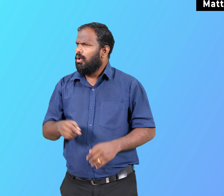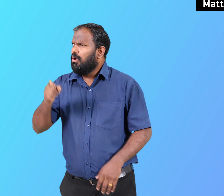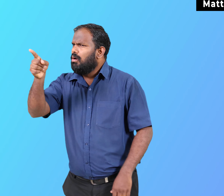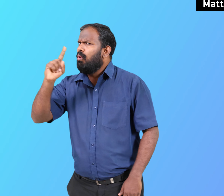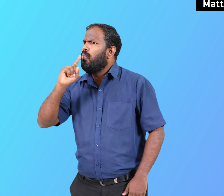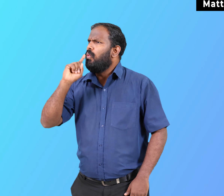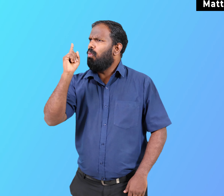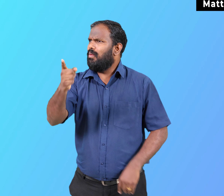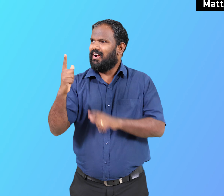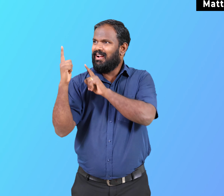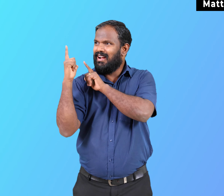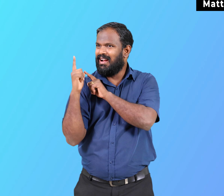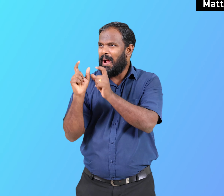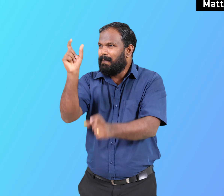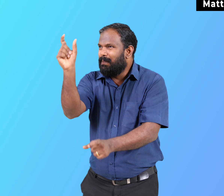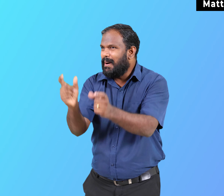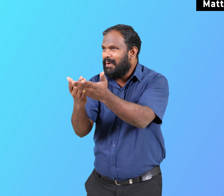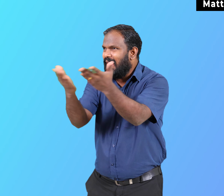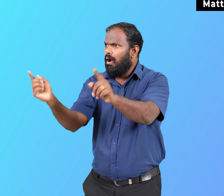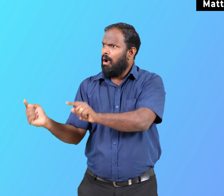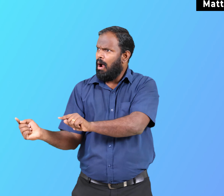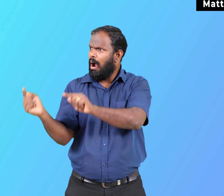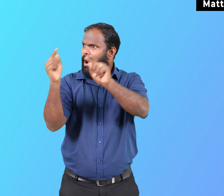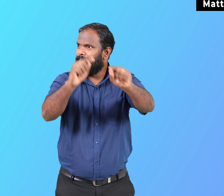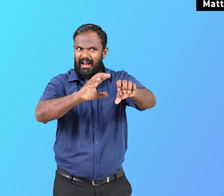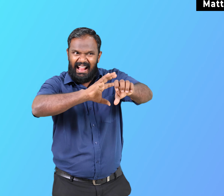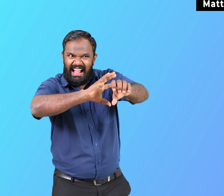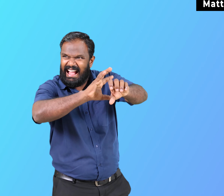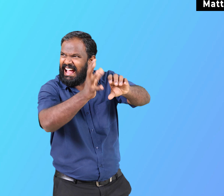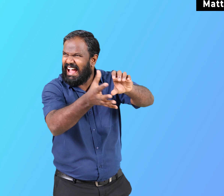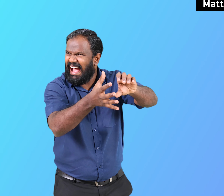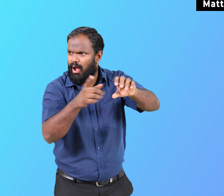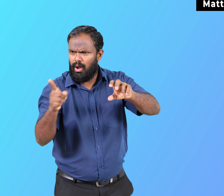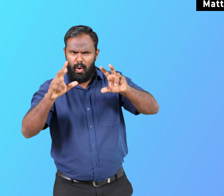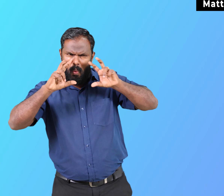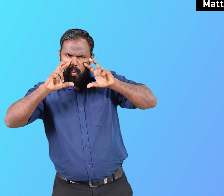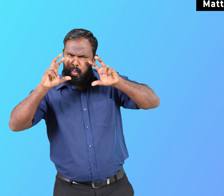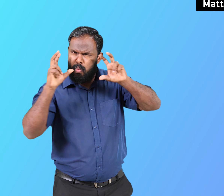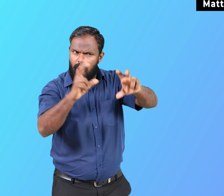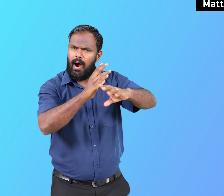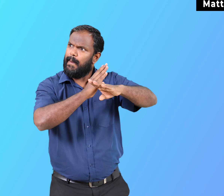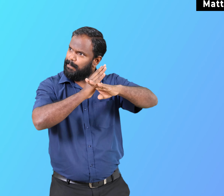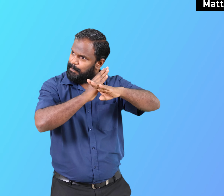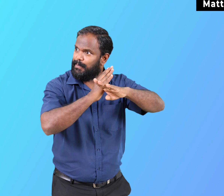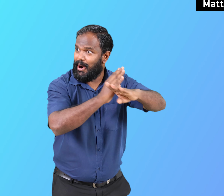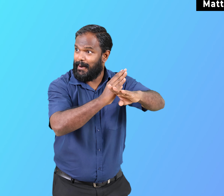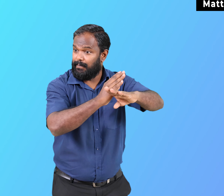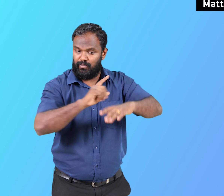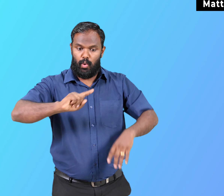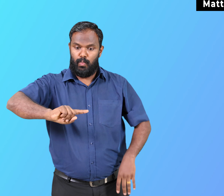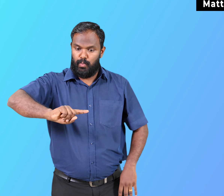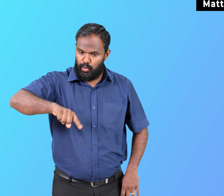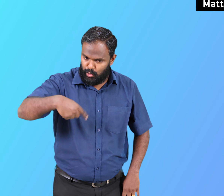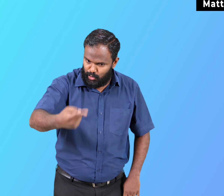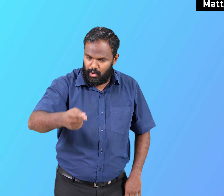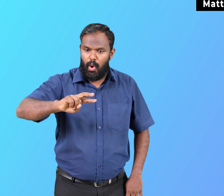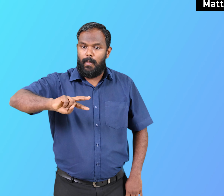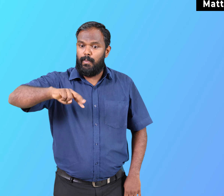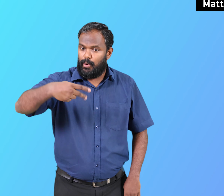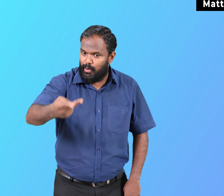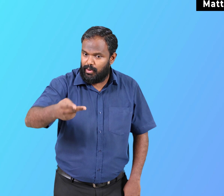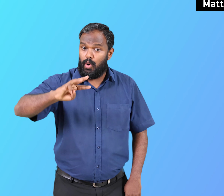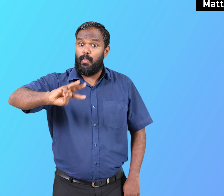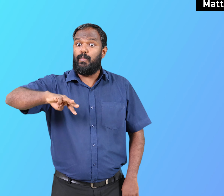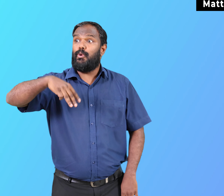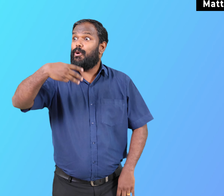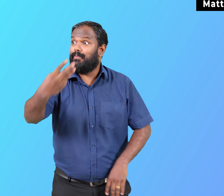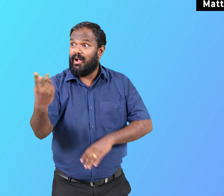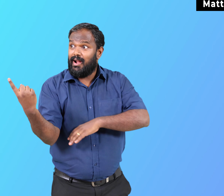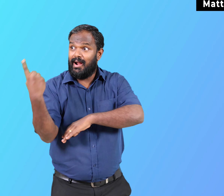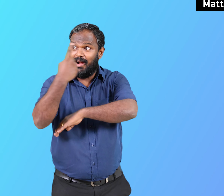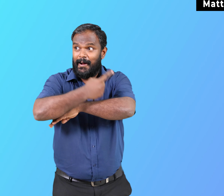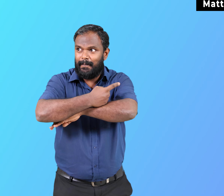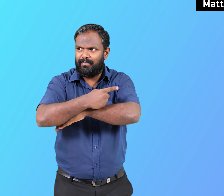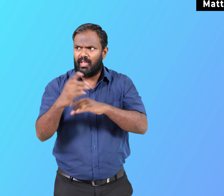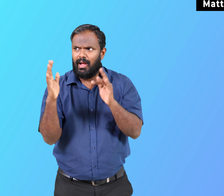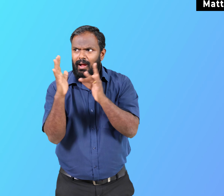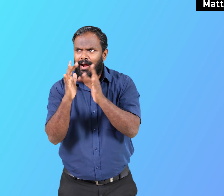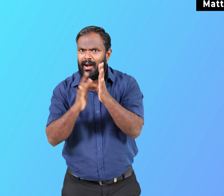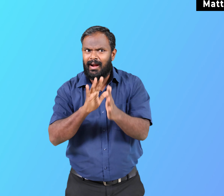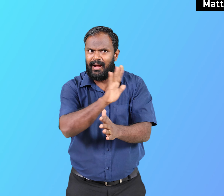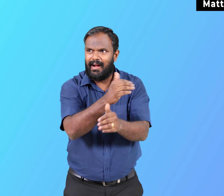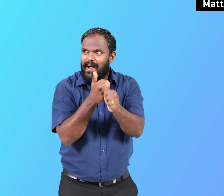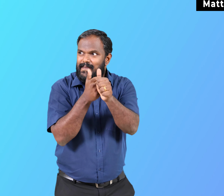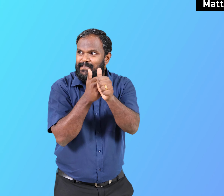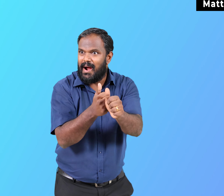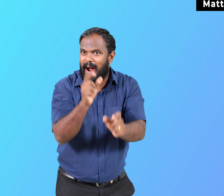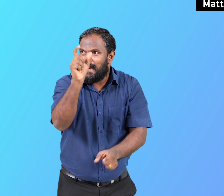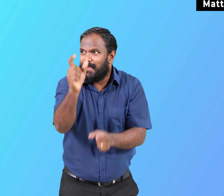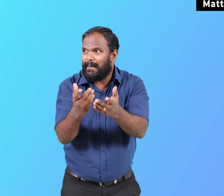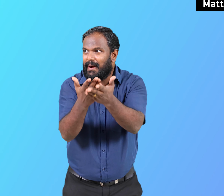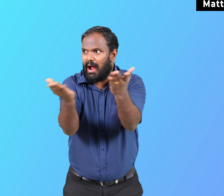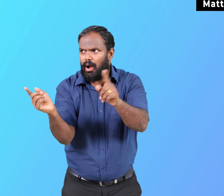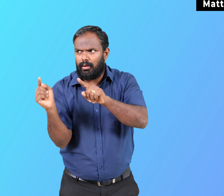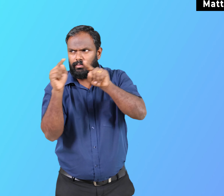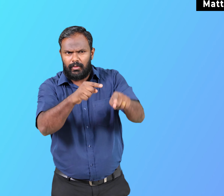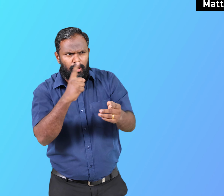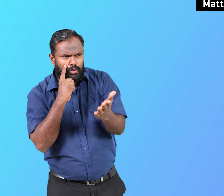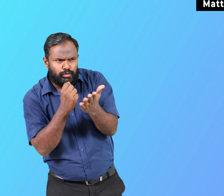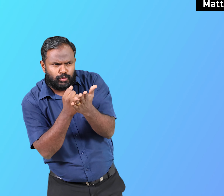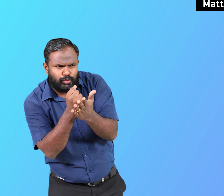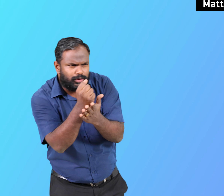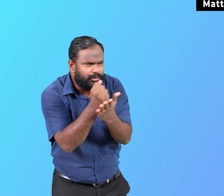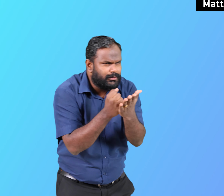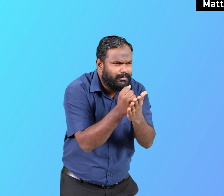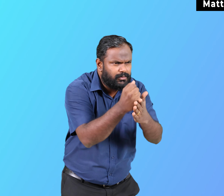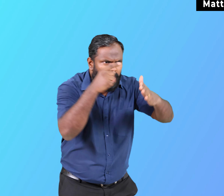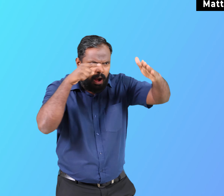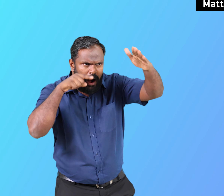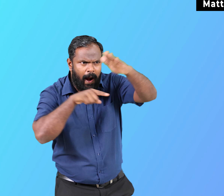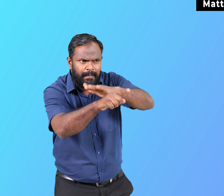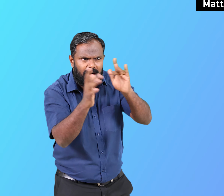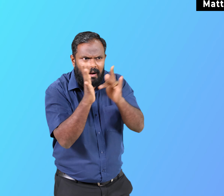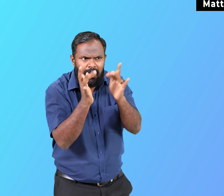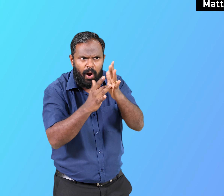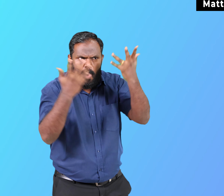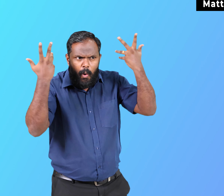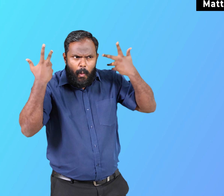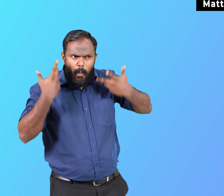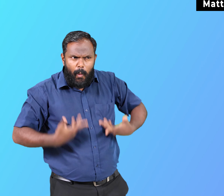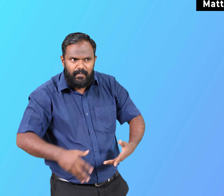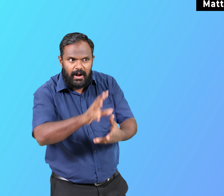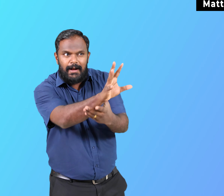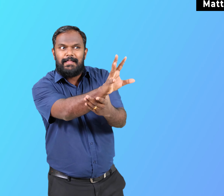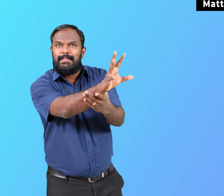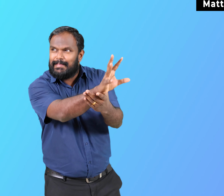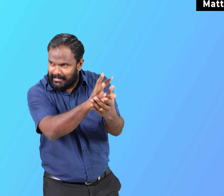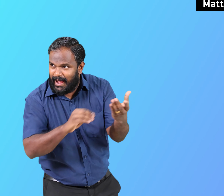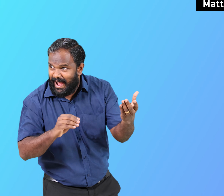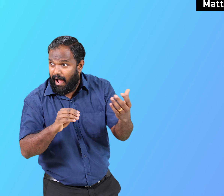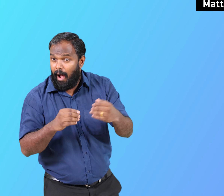So give the order for the tomb to be guarded well for three days. His followers might come and try to steal the body.